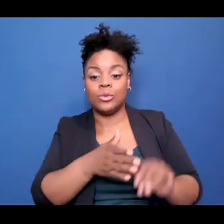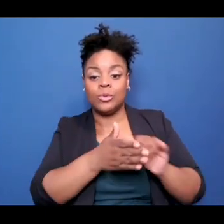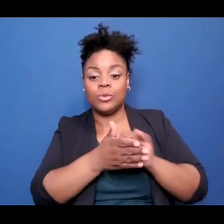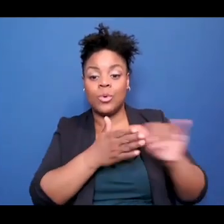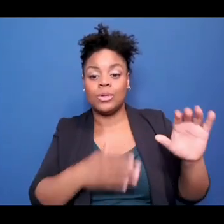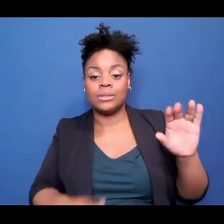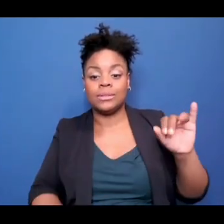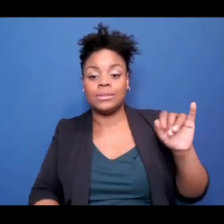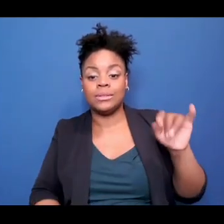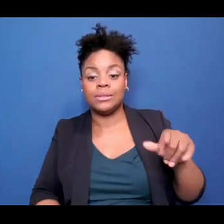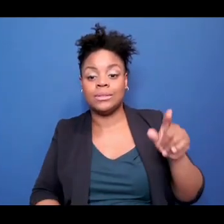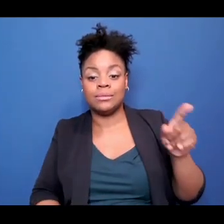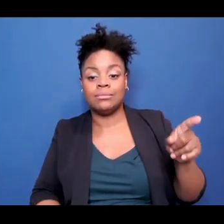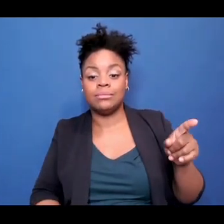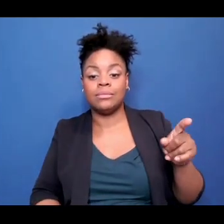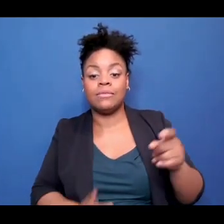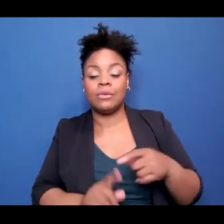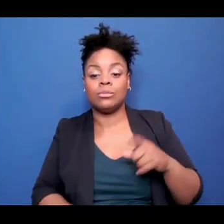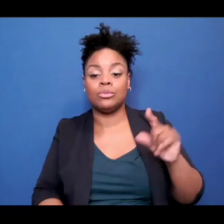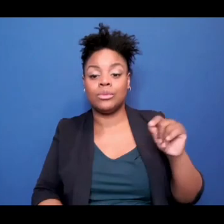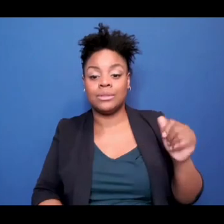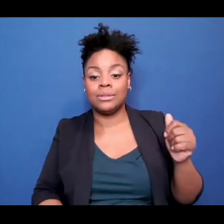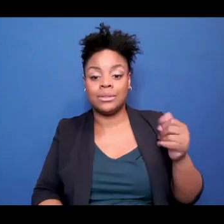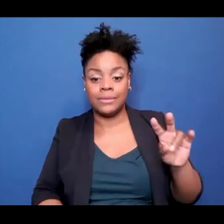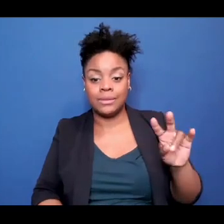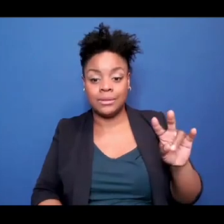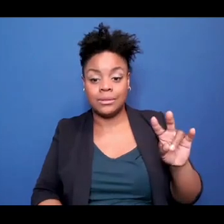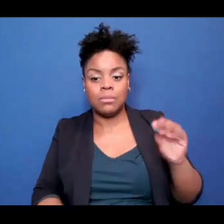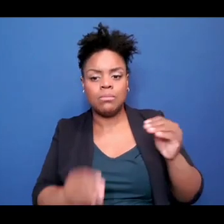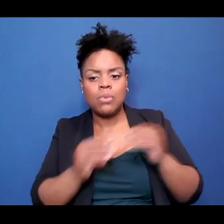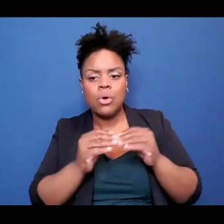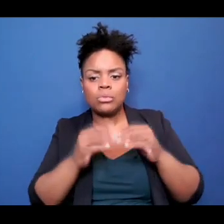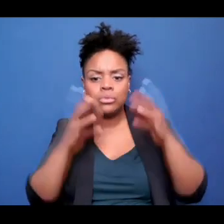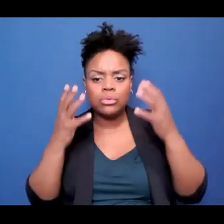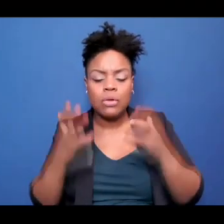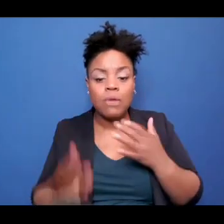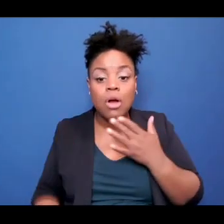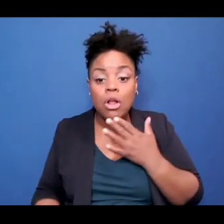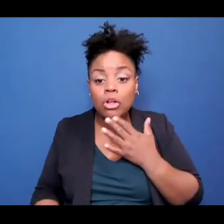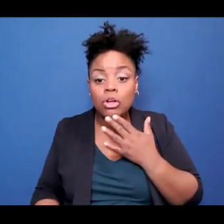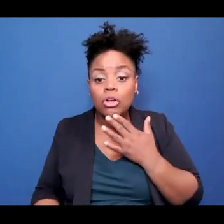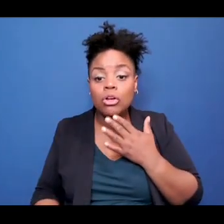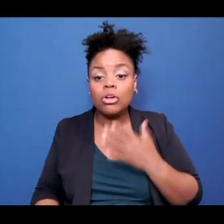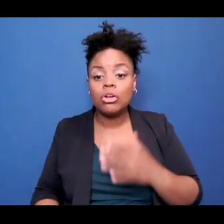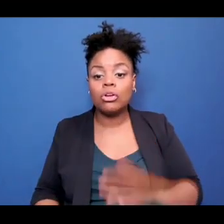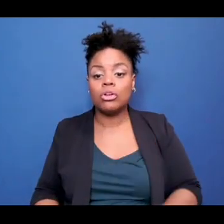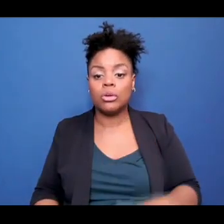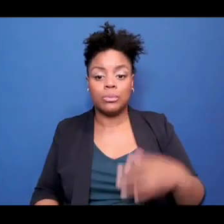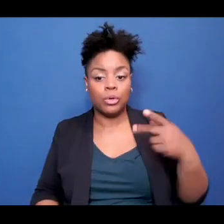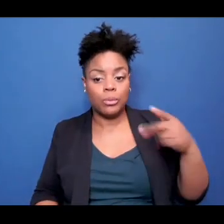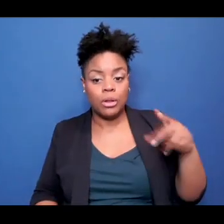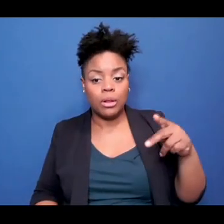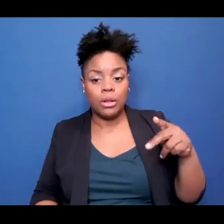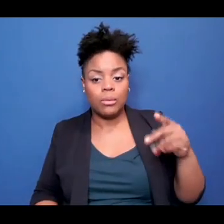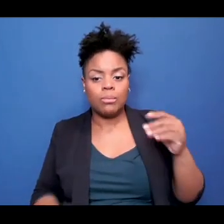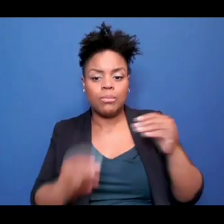ACROSS THE NEW YORK CITY METRO. THIS IS FROM 2017. SO THE DARKER THE SHADING, THE